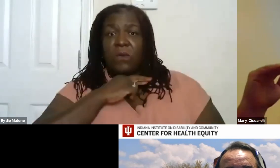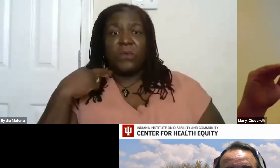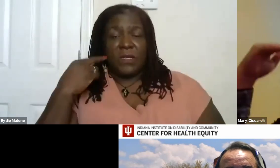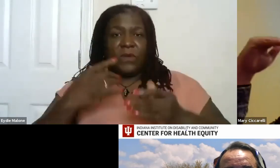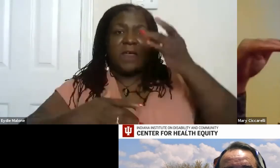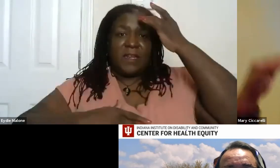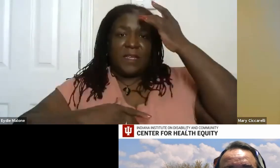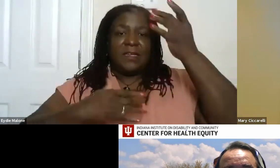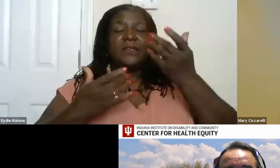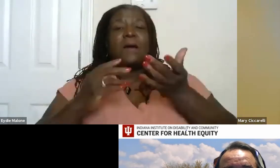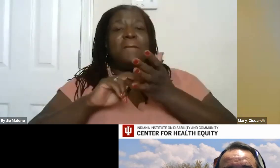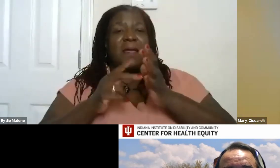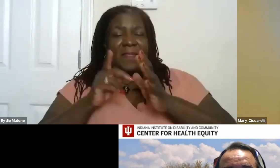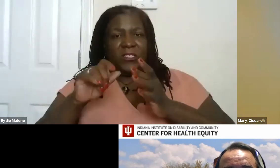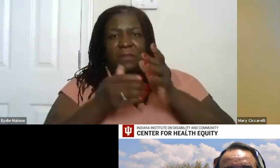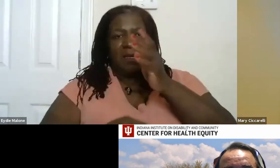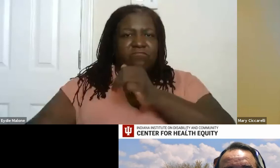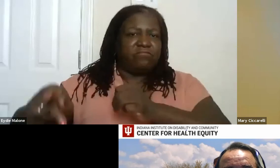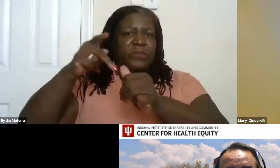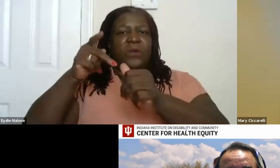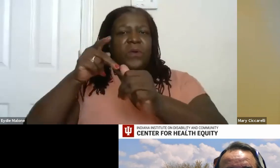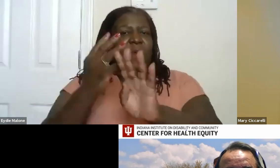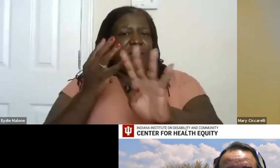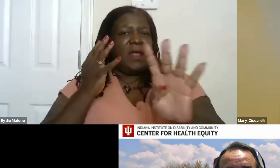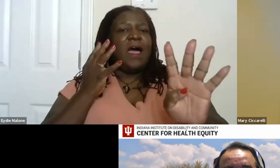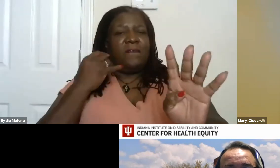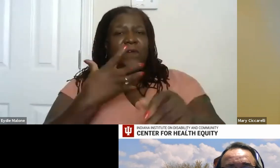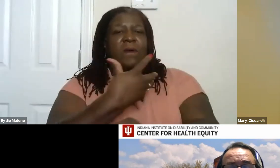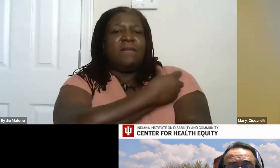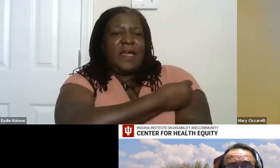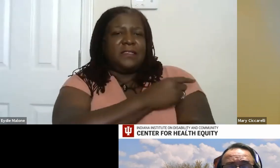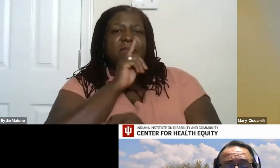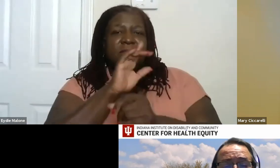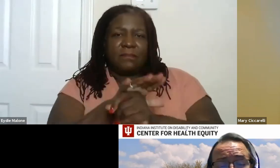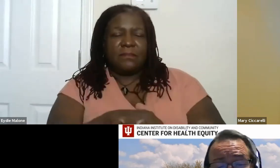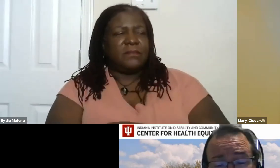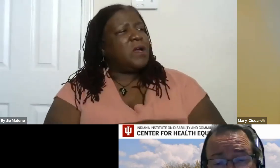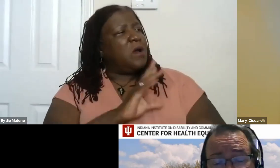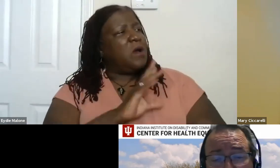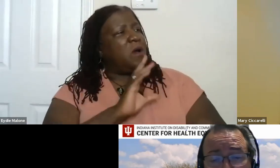should be in the priority line to get vaccinated. MATT NORRIS: Great. And we had two questions